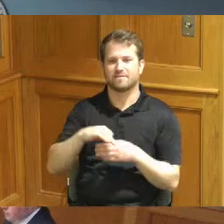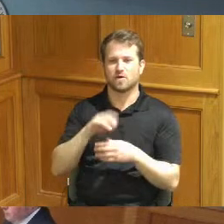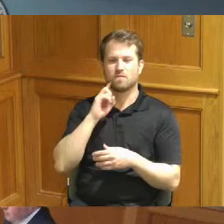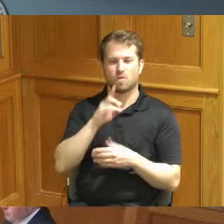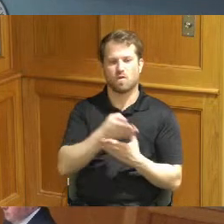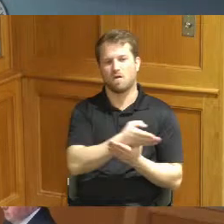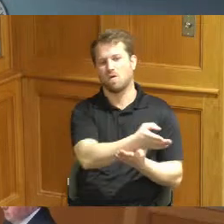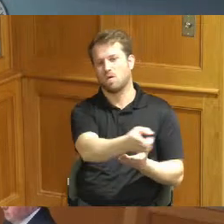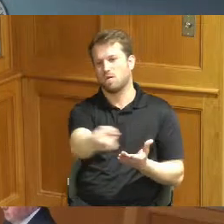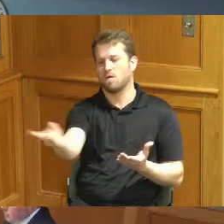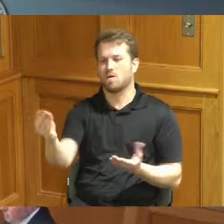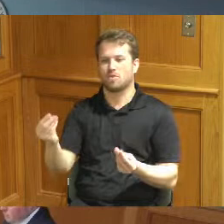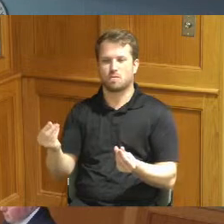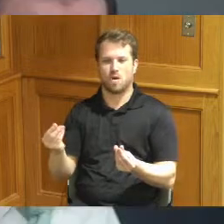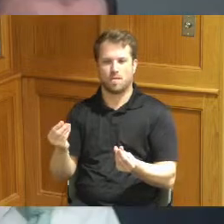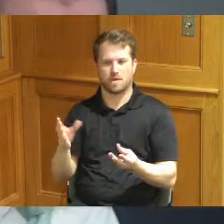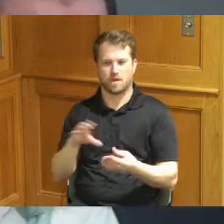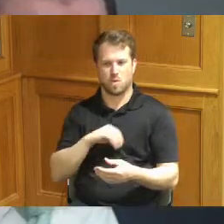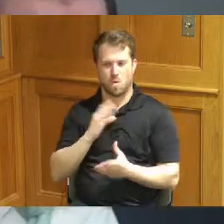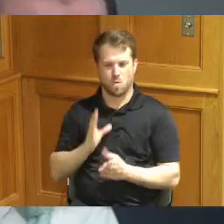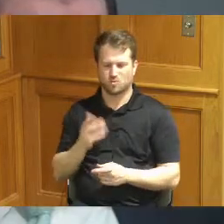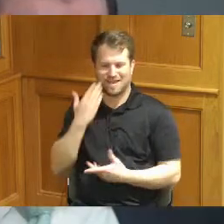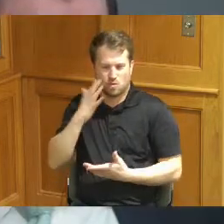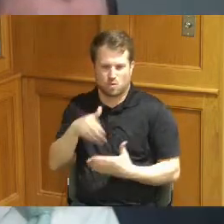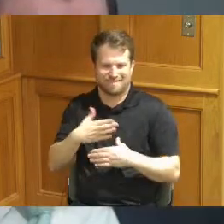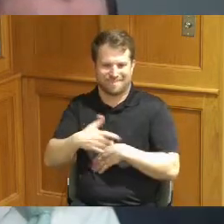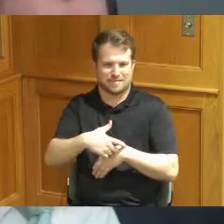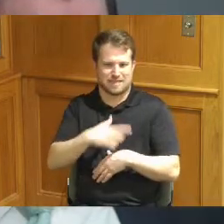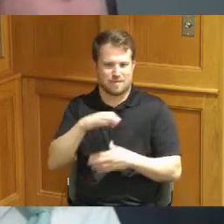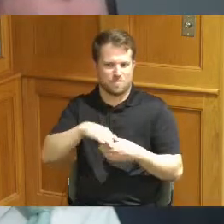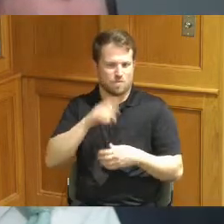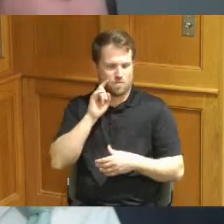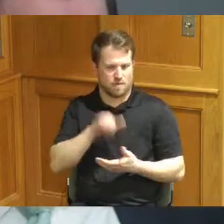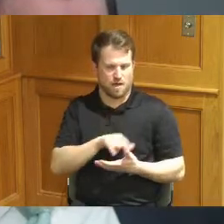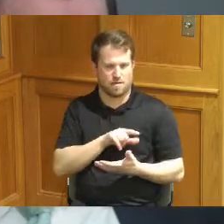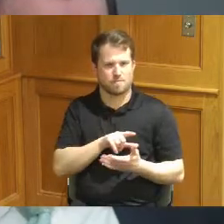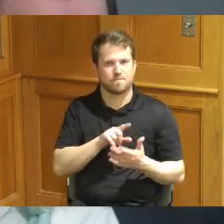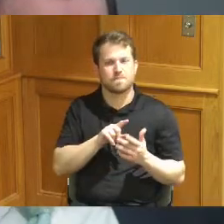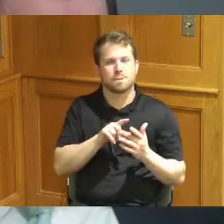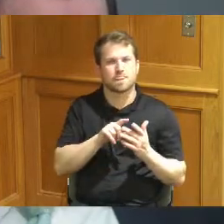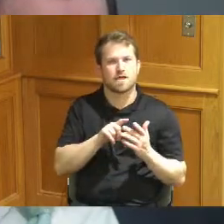every so often I don't know the next time that it's up but it when it does it lists